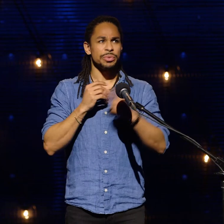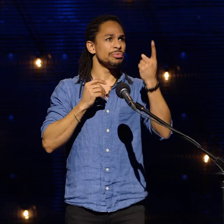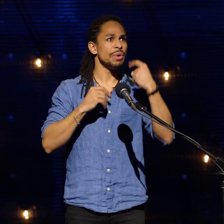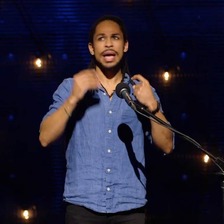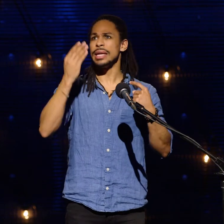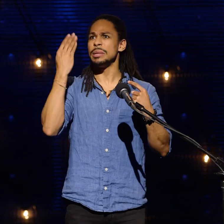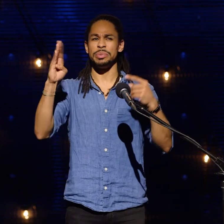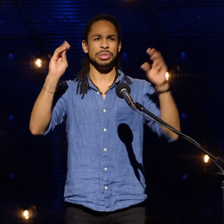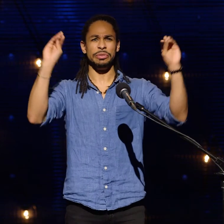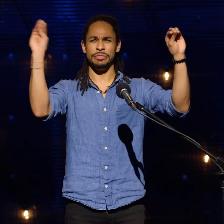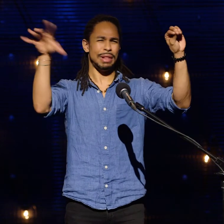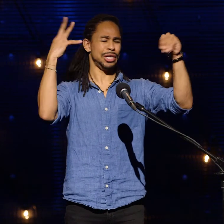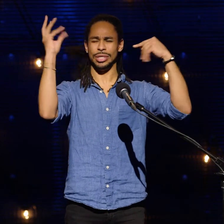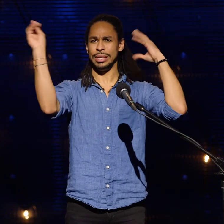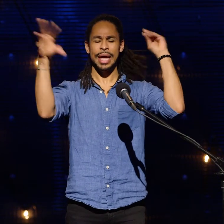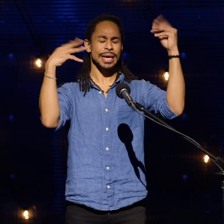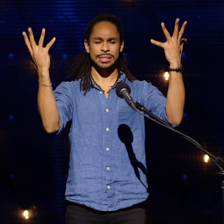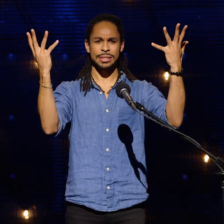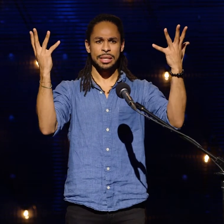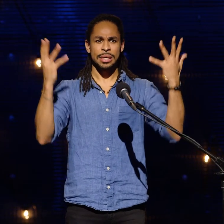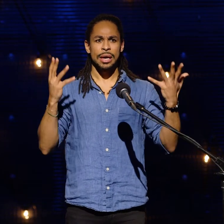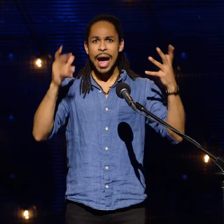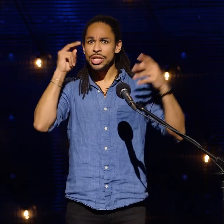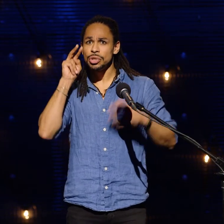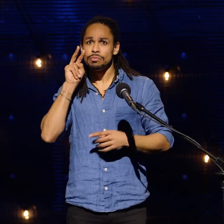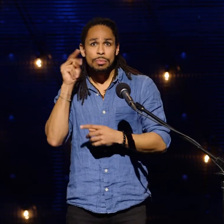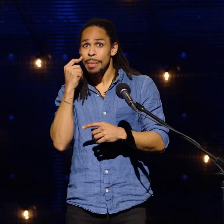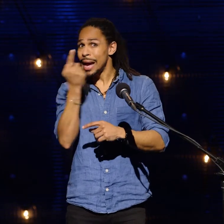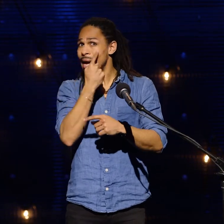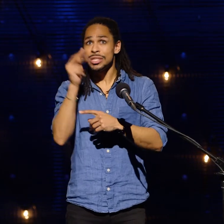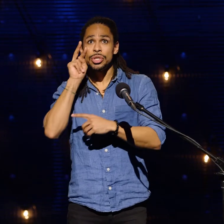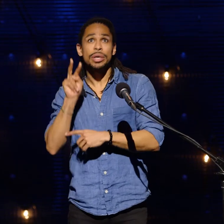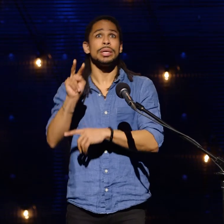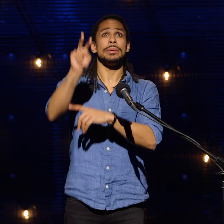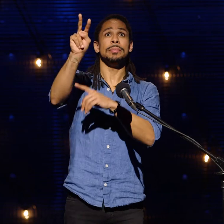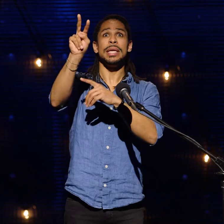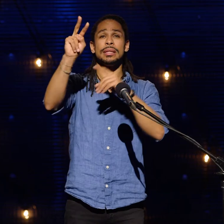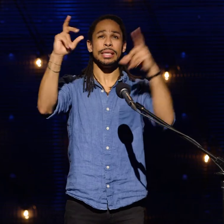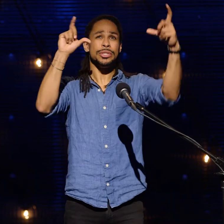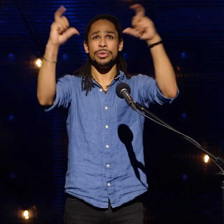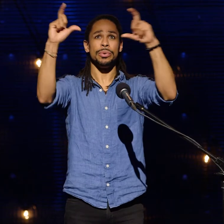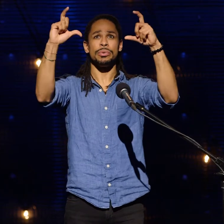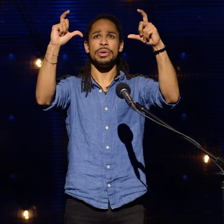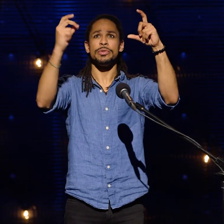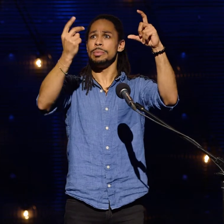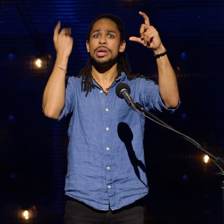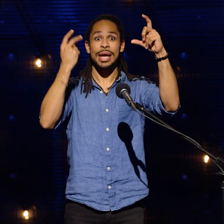with red and blue flashing lights. My eyes dart immediately to the rear view mirror